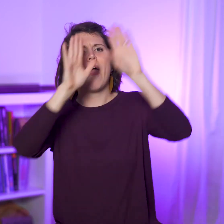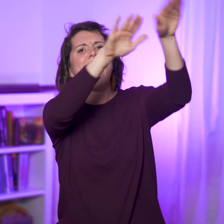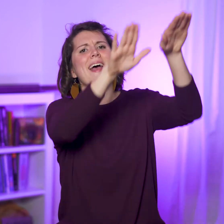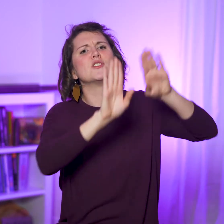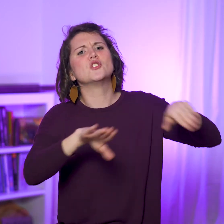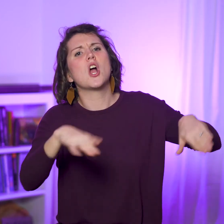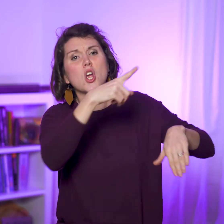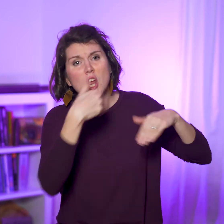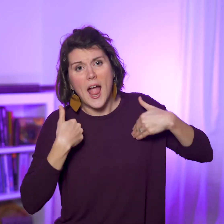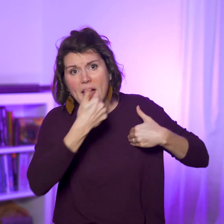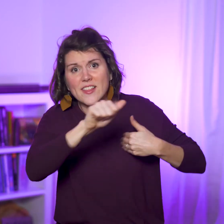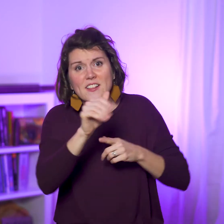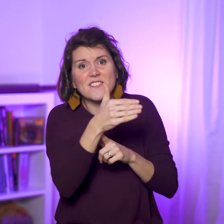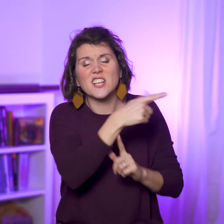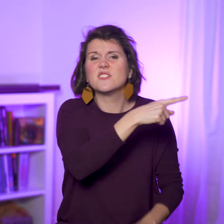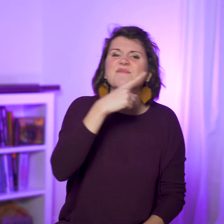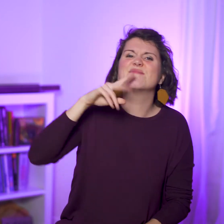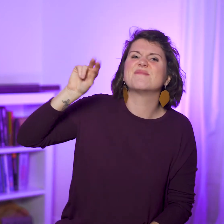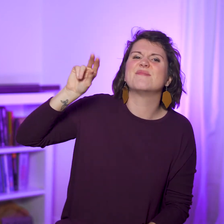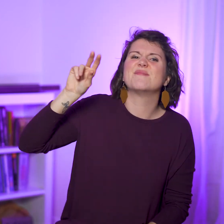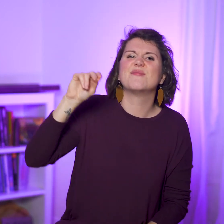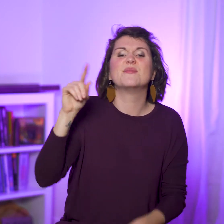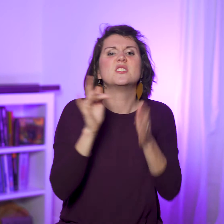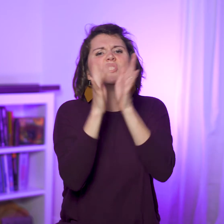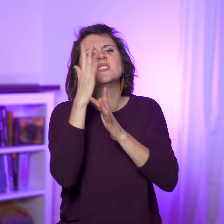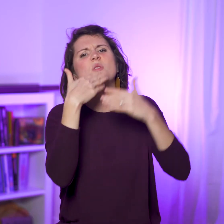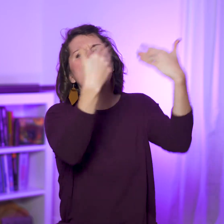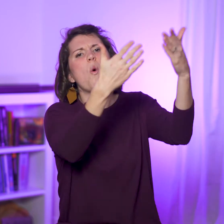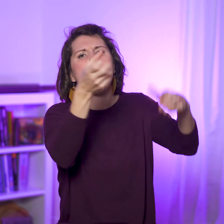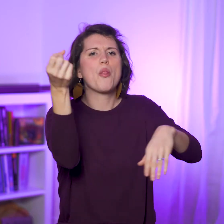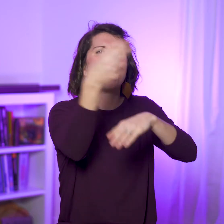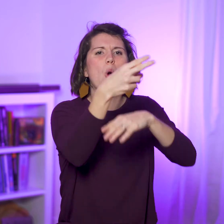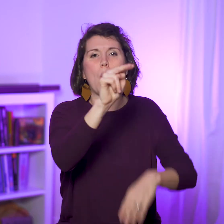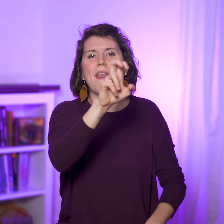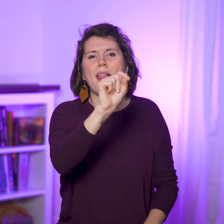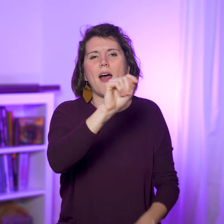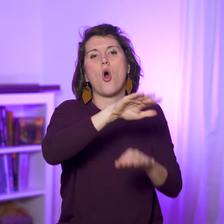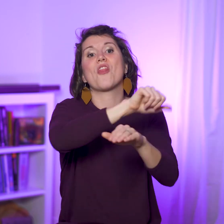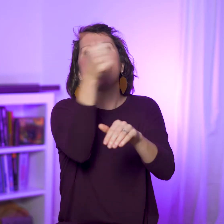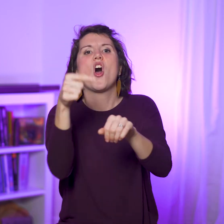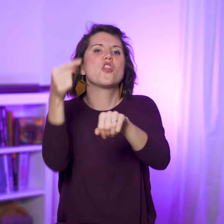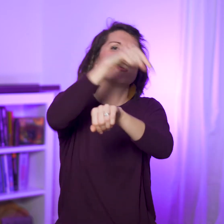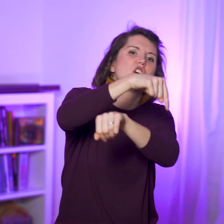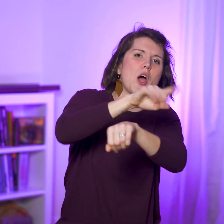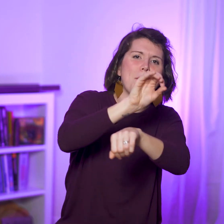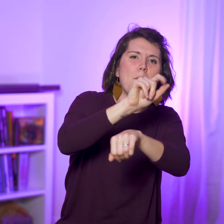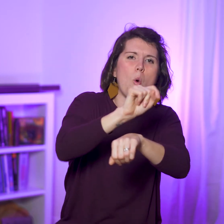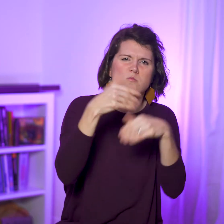“Children, do you have any fish?” They say no, and Jesus says, “Throw the net on the other side of the boat.”